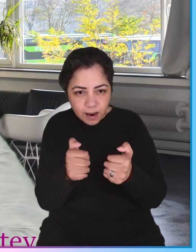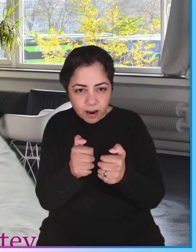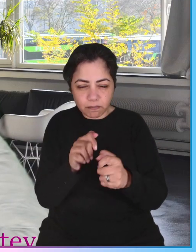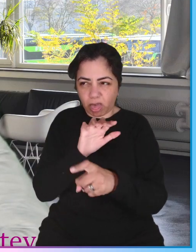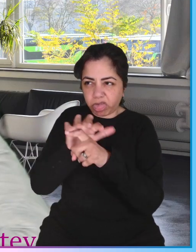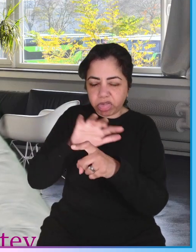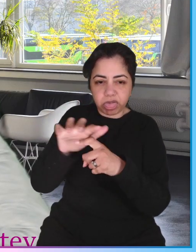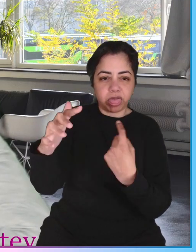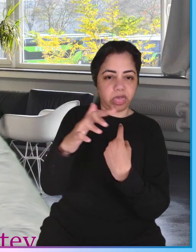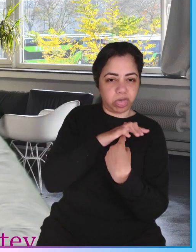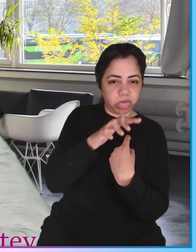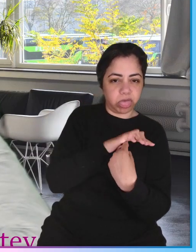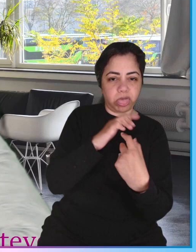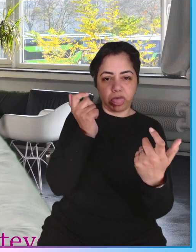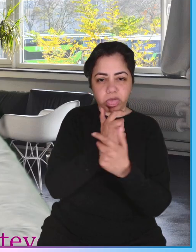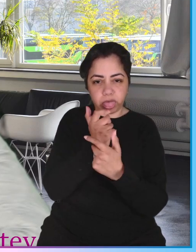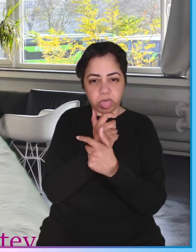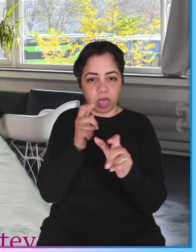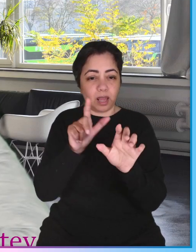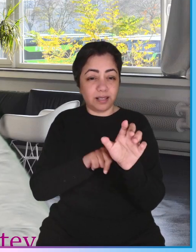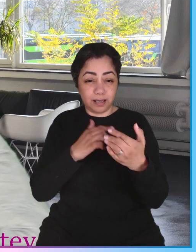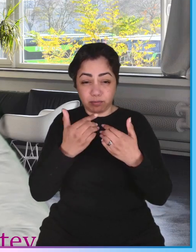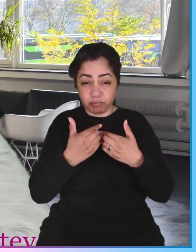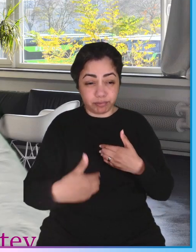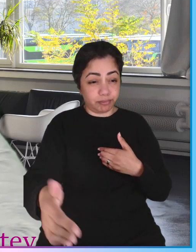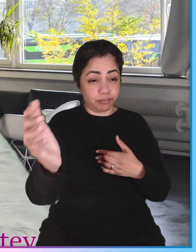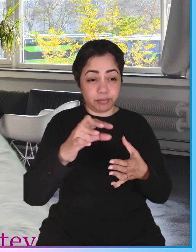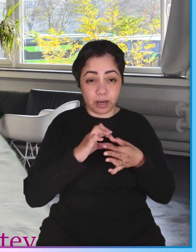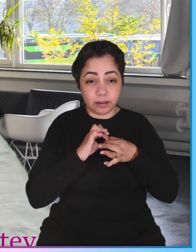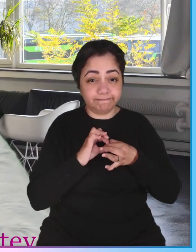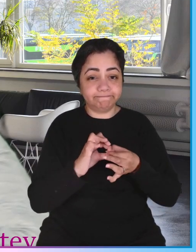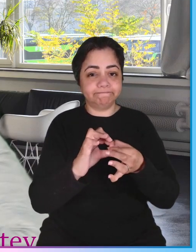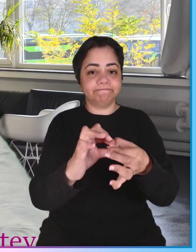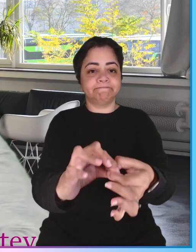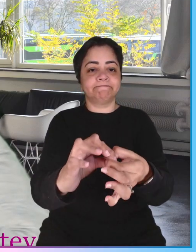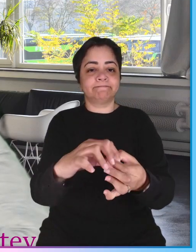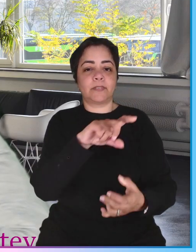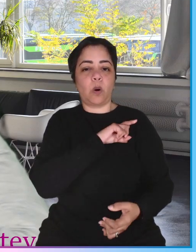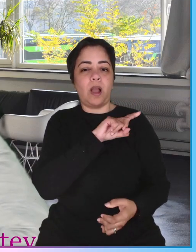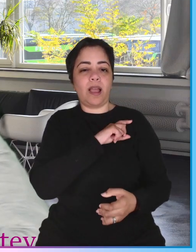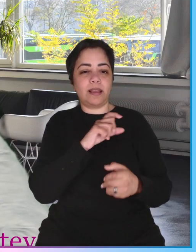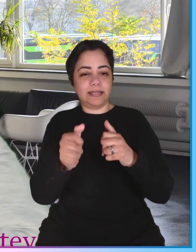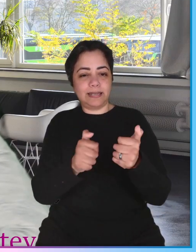and whatever else you got back in the 1990’s and we stayed connected through all those years